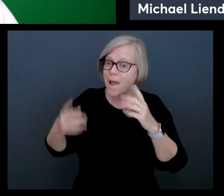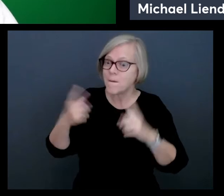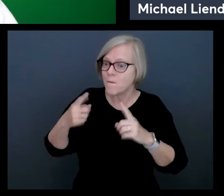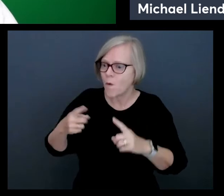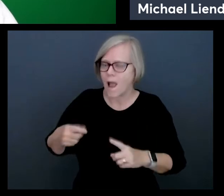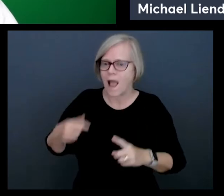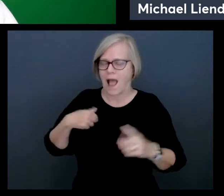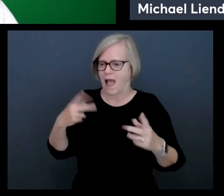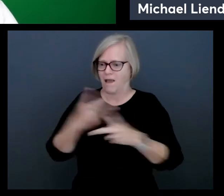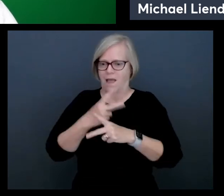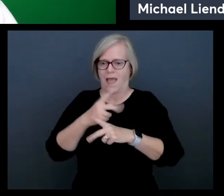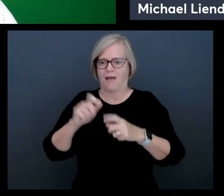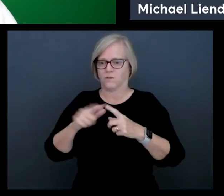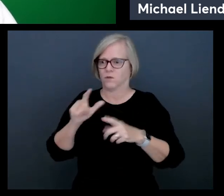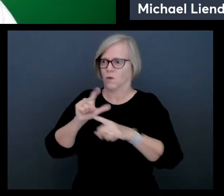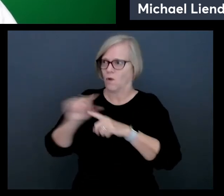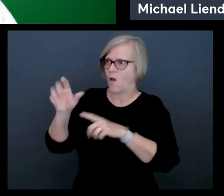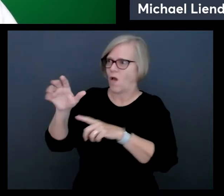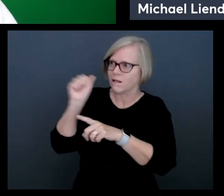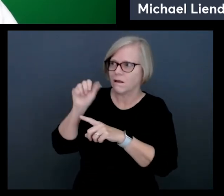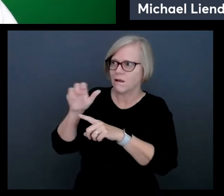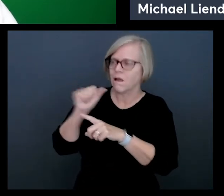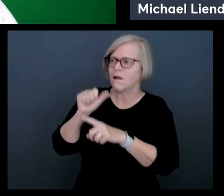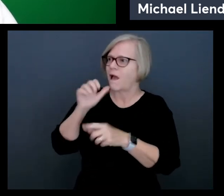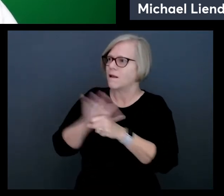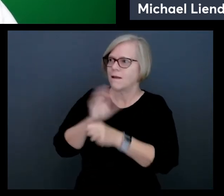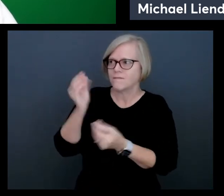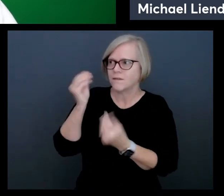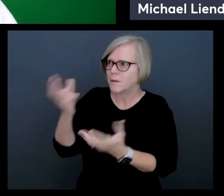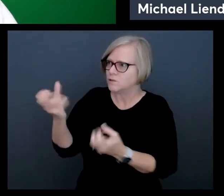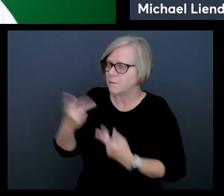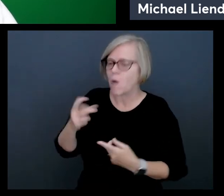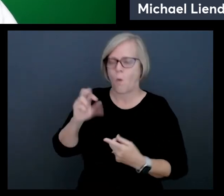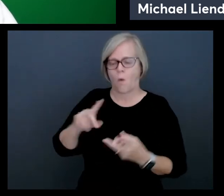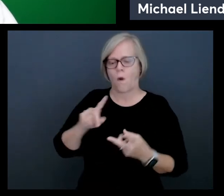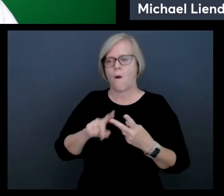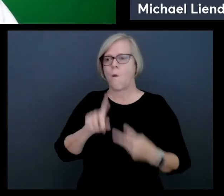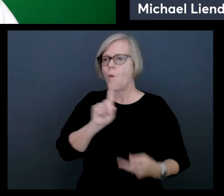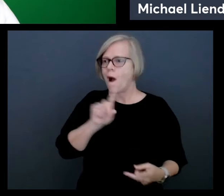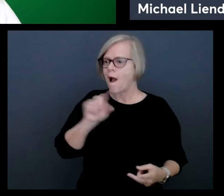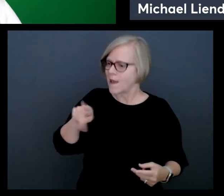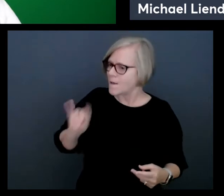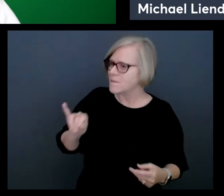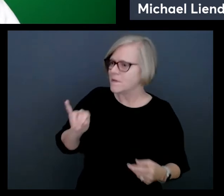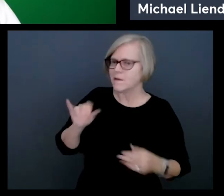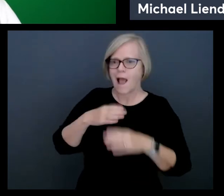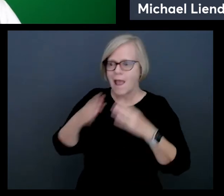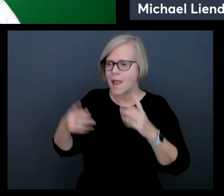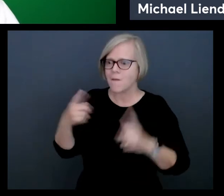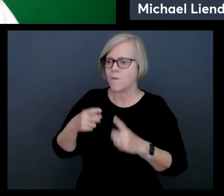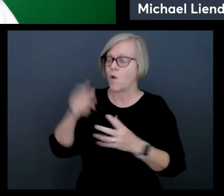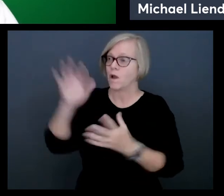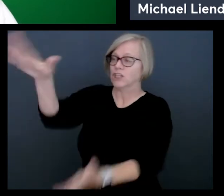I generally had to find myself making either subsequent calls because it got too little, or you have one API endpoint